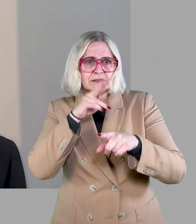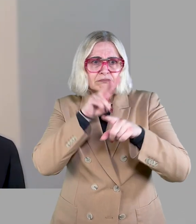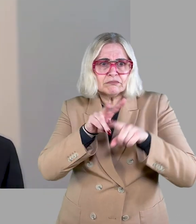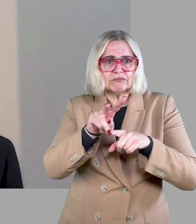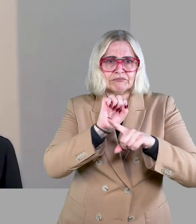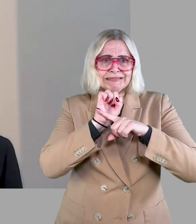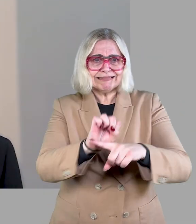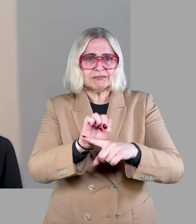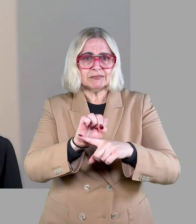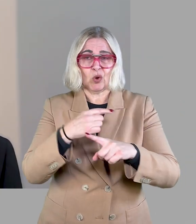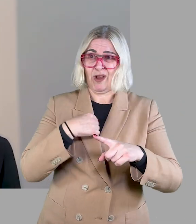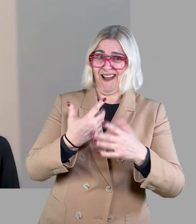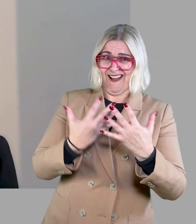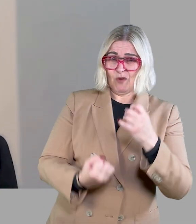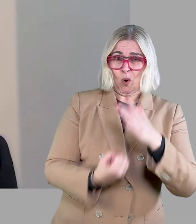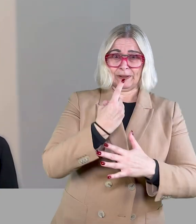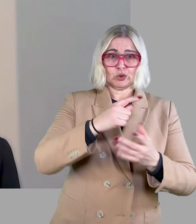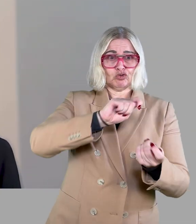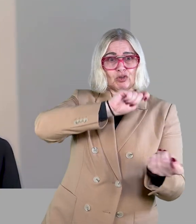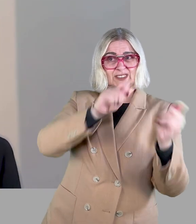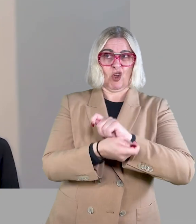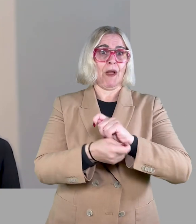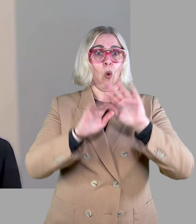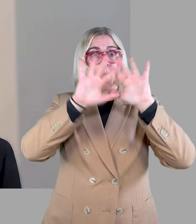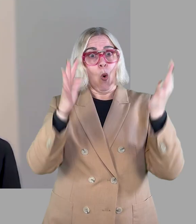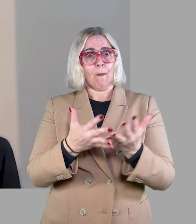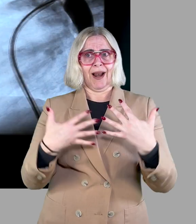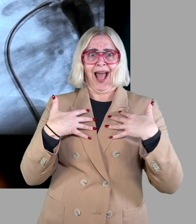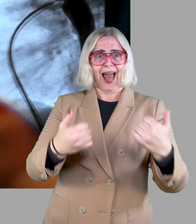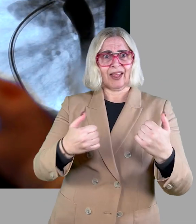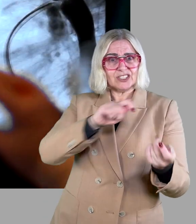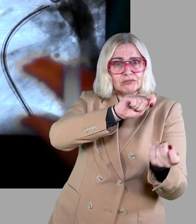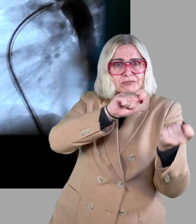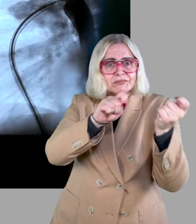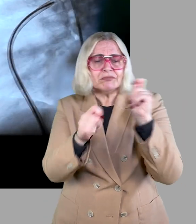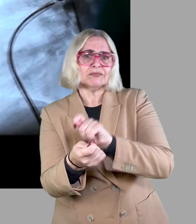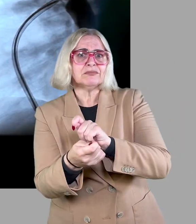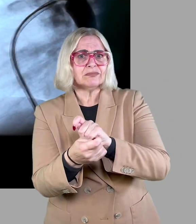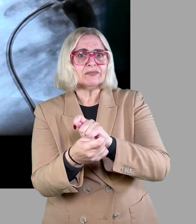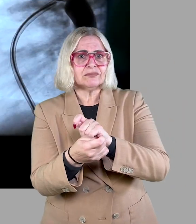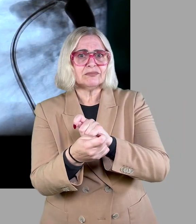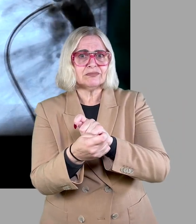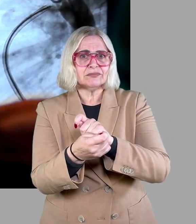the landscape of heart-failure care towards risk prediction and prevention. We have the opportunity to transform global health.